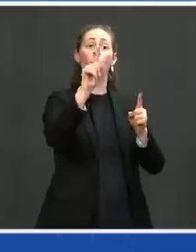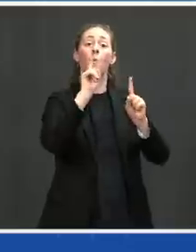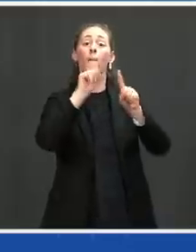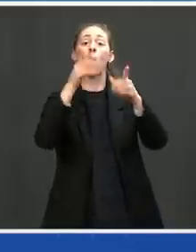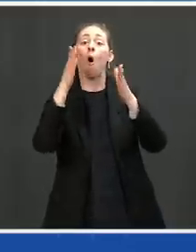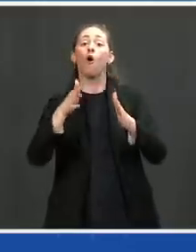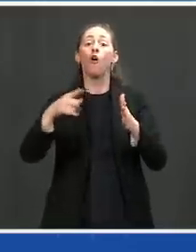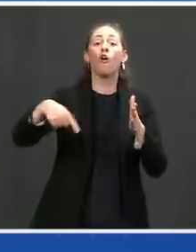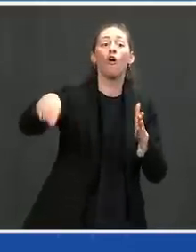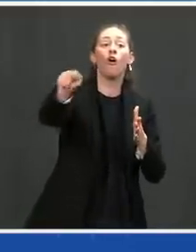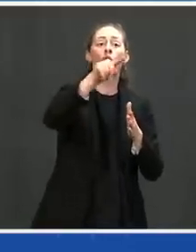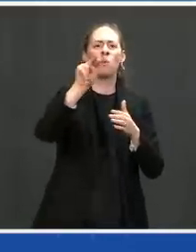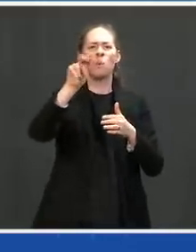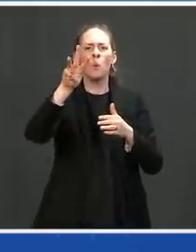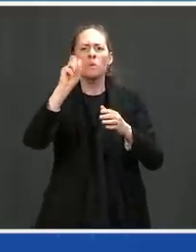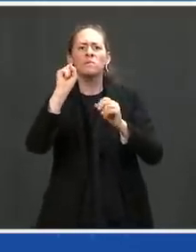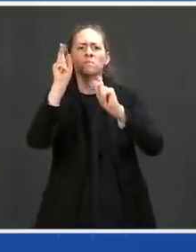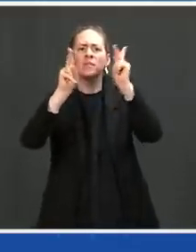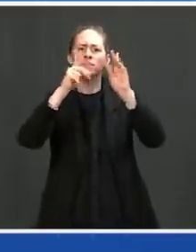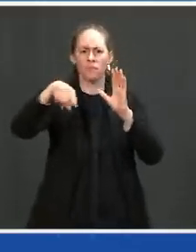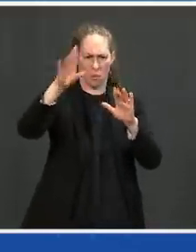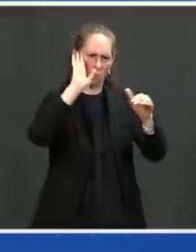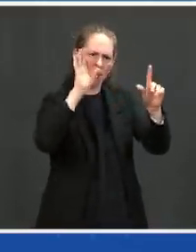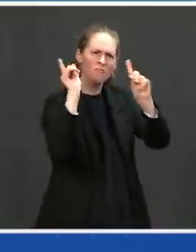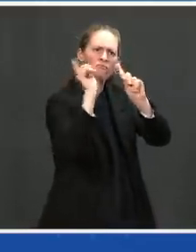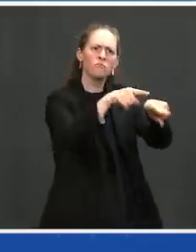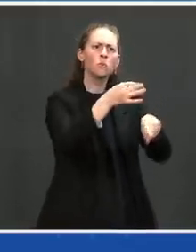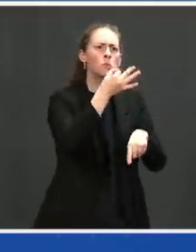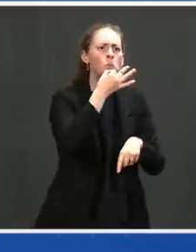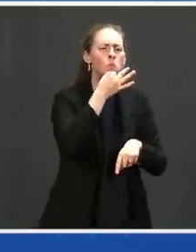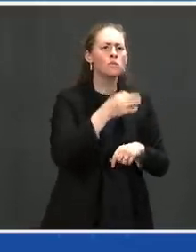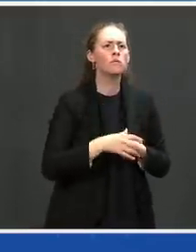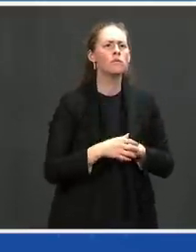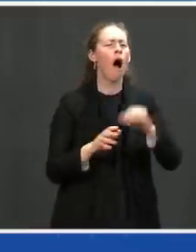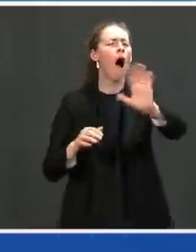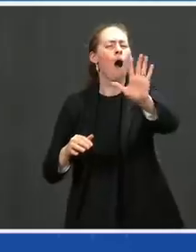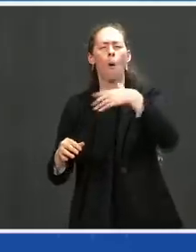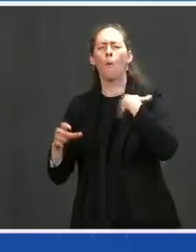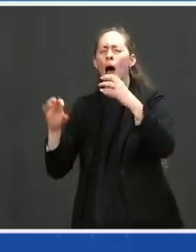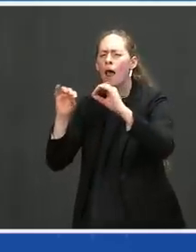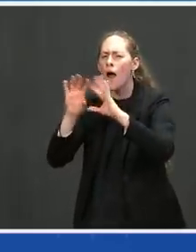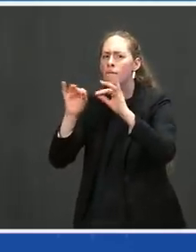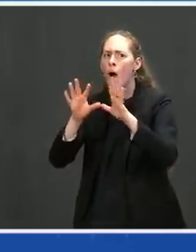The Press: Okay. And just to be clear: How soon will that be, Mr. President? The President: I don't know, to be clear.